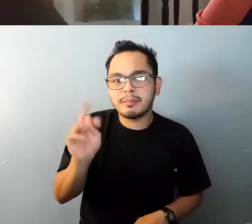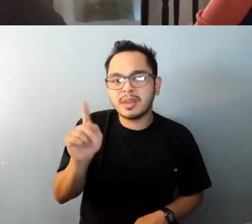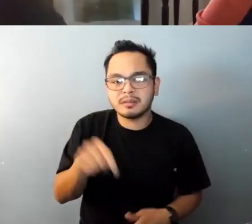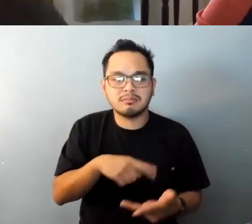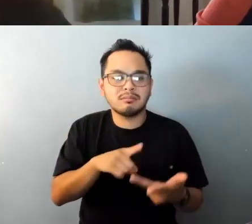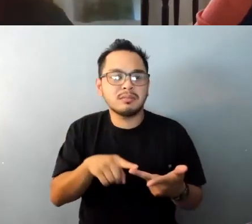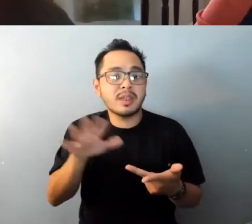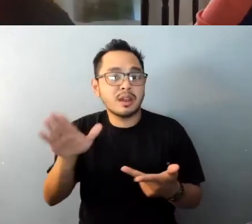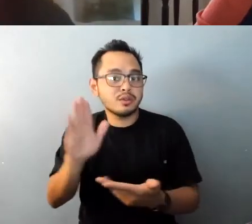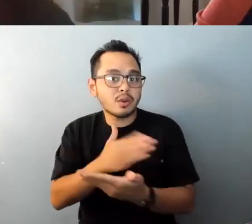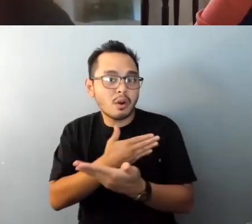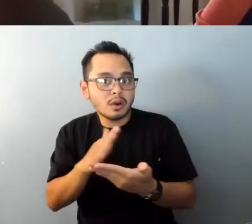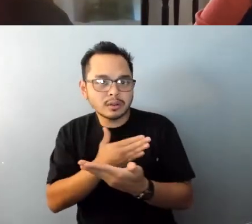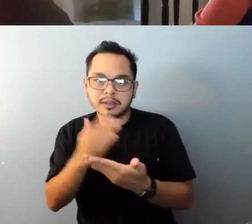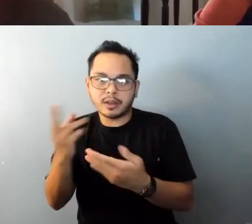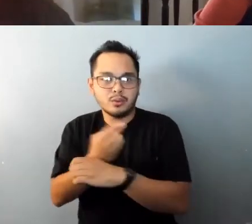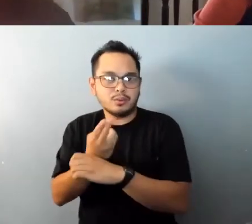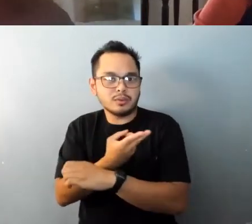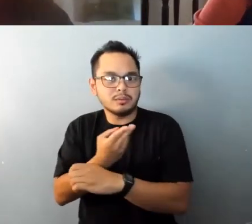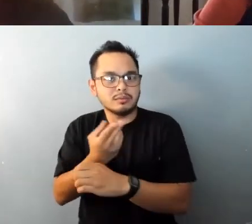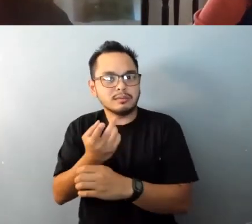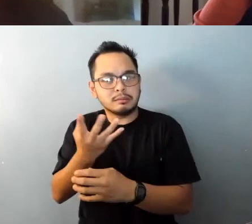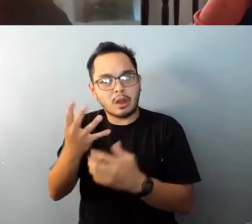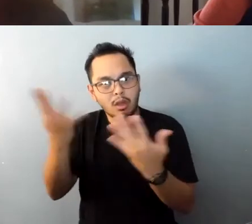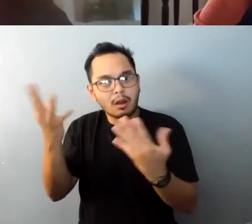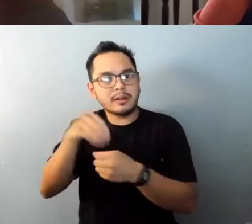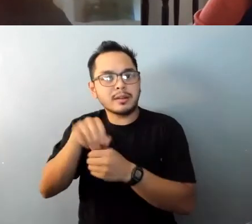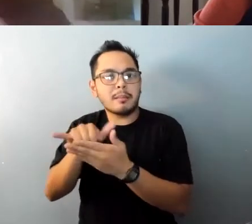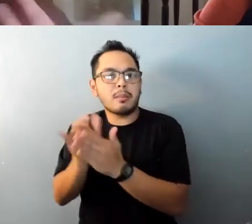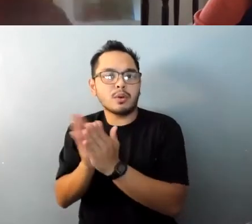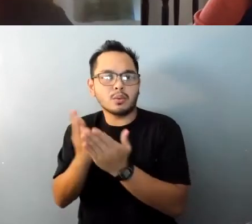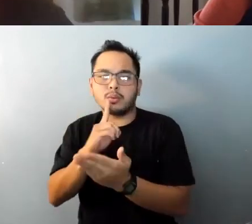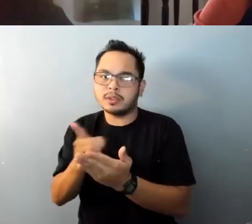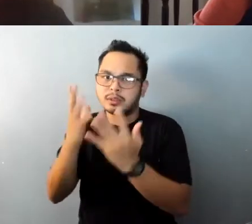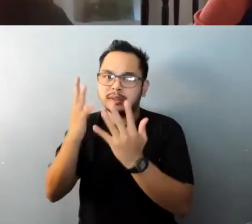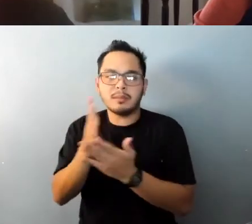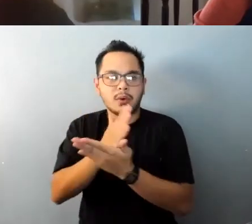in the book. And then I went back for a second reading and made myself a lot of little Post-it